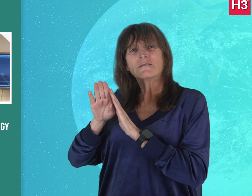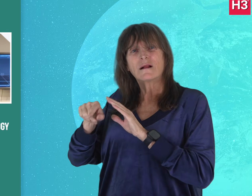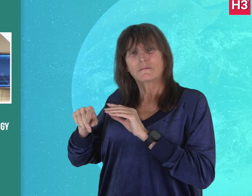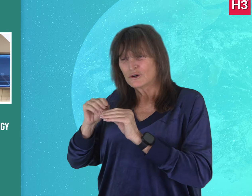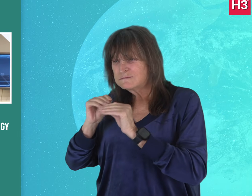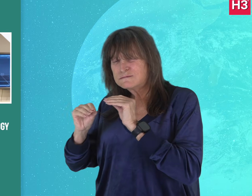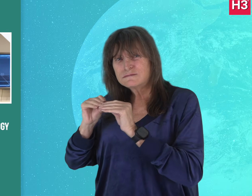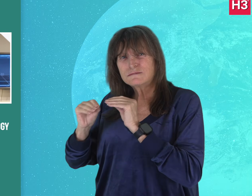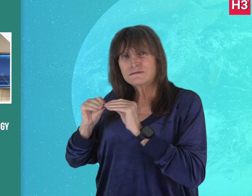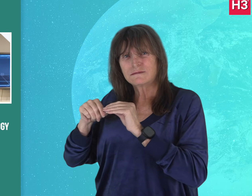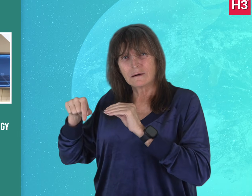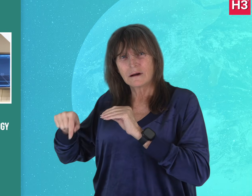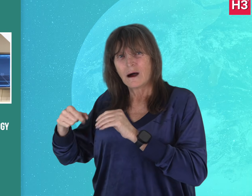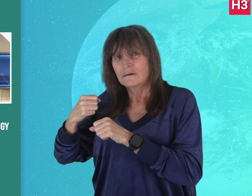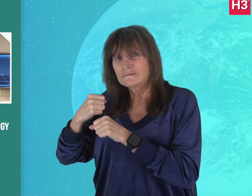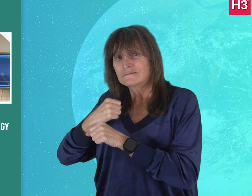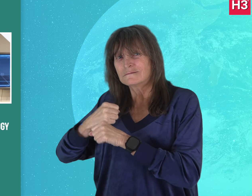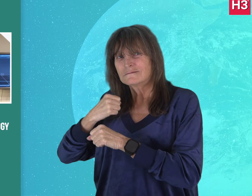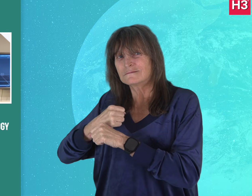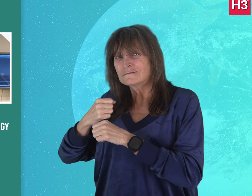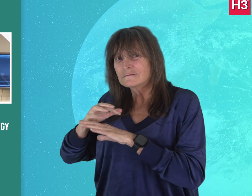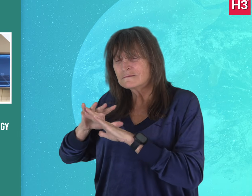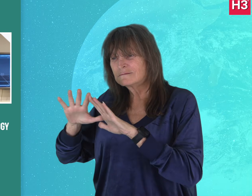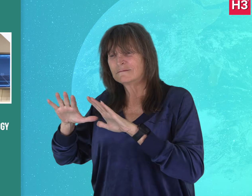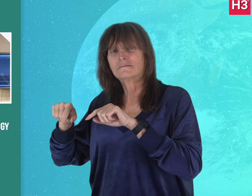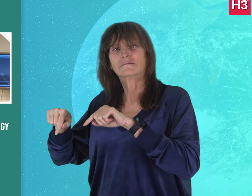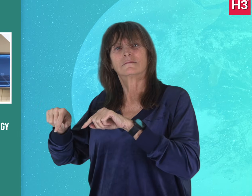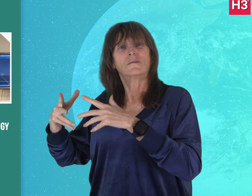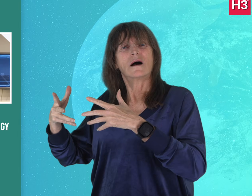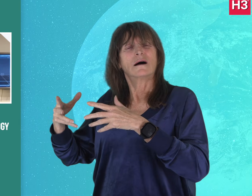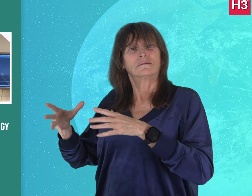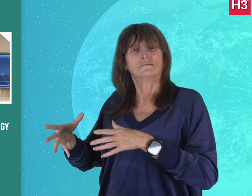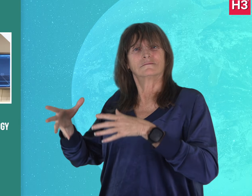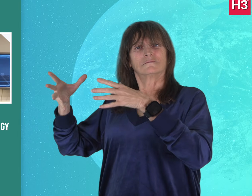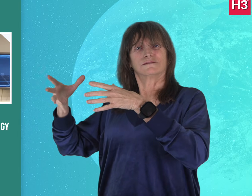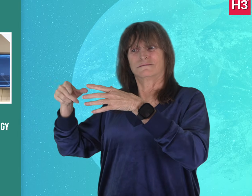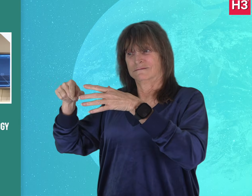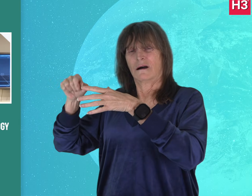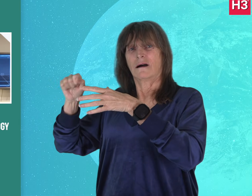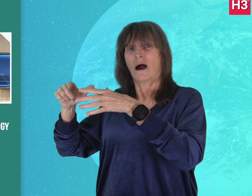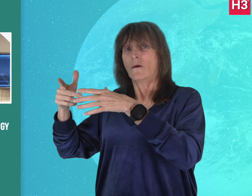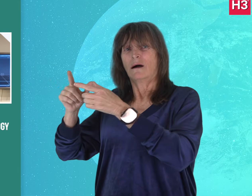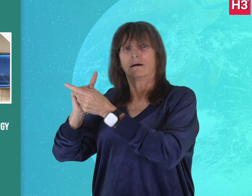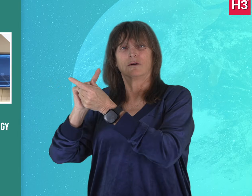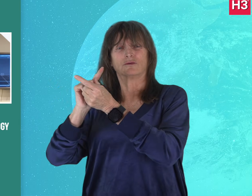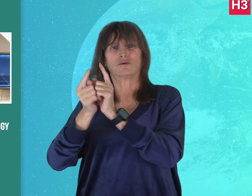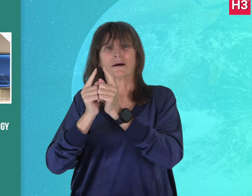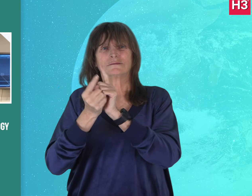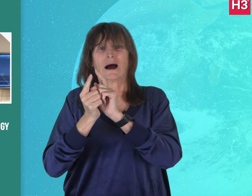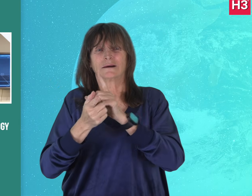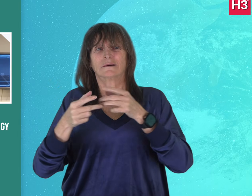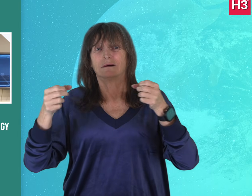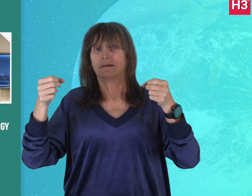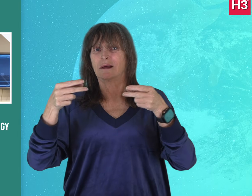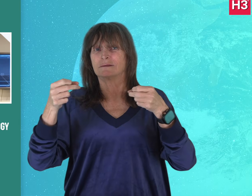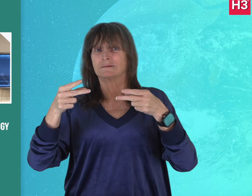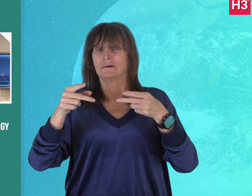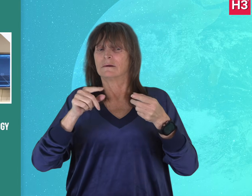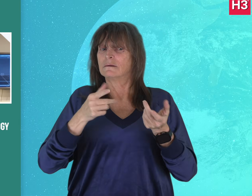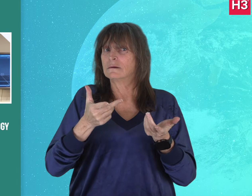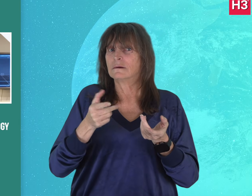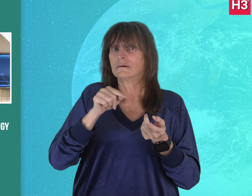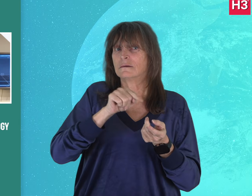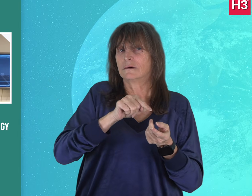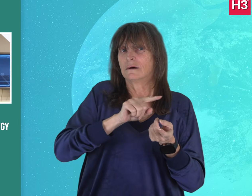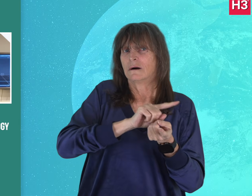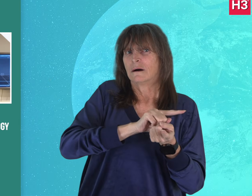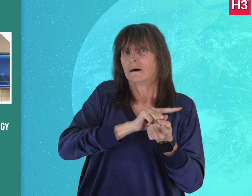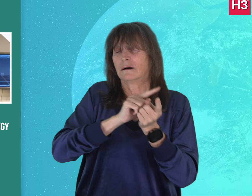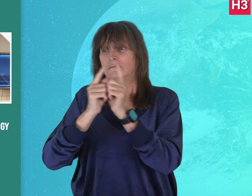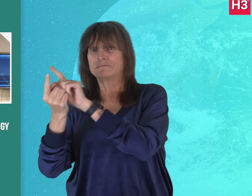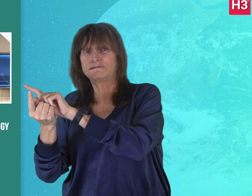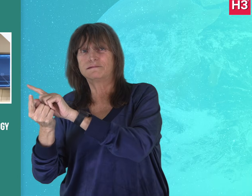are creating systems that translate text to and from sign language